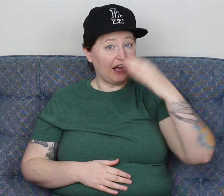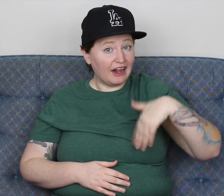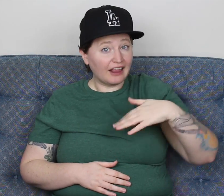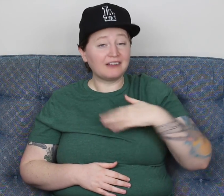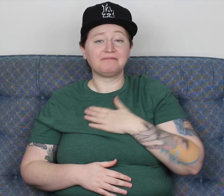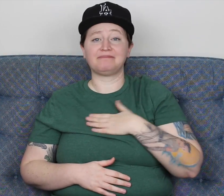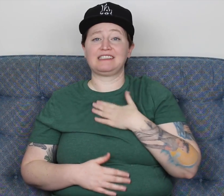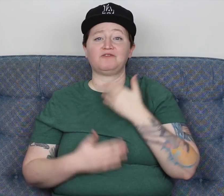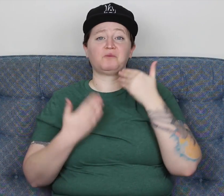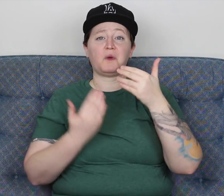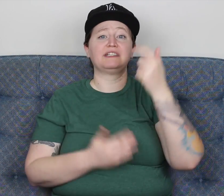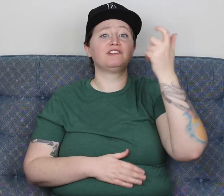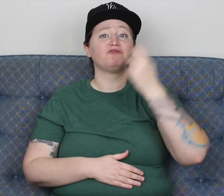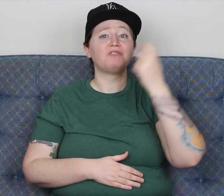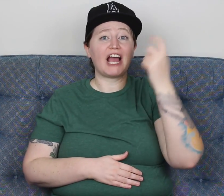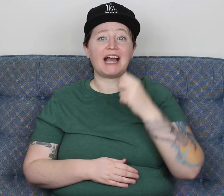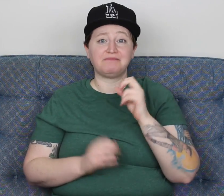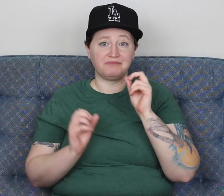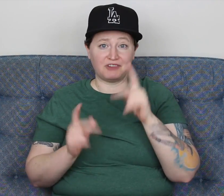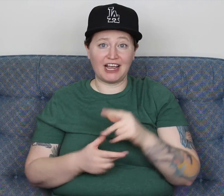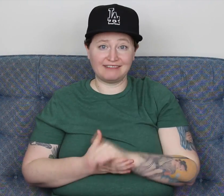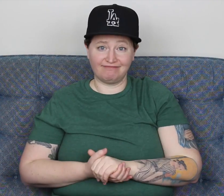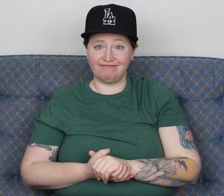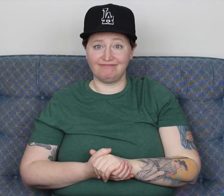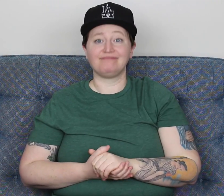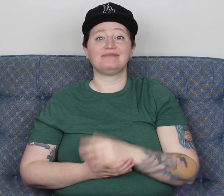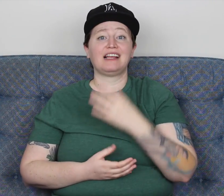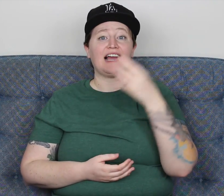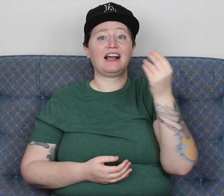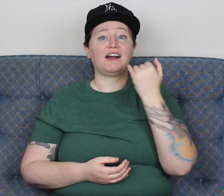If you haven't, go ahead and subscribe!